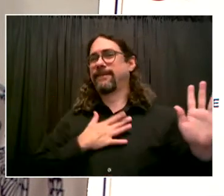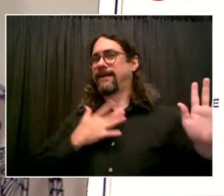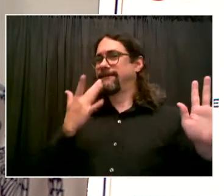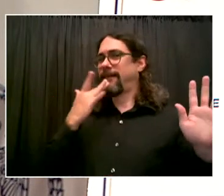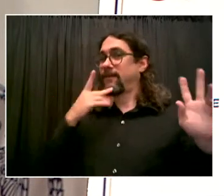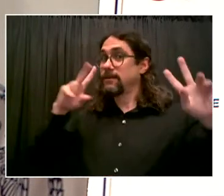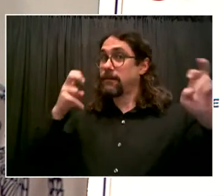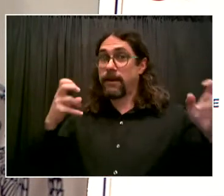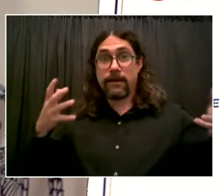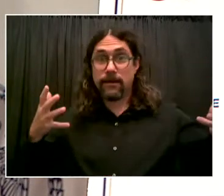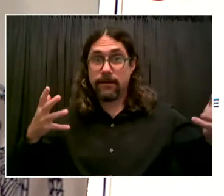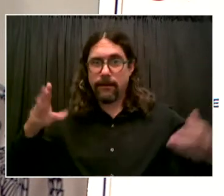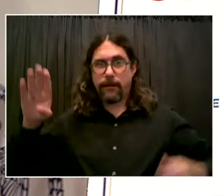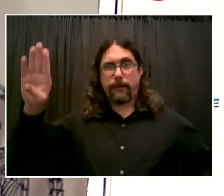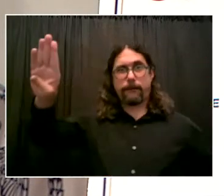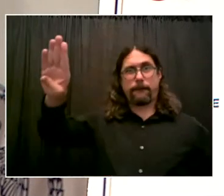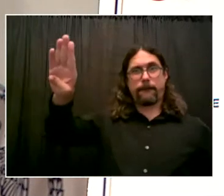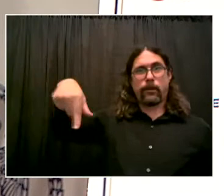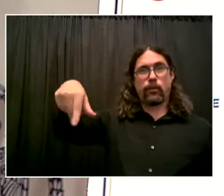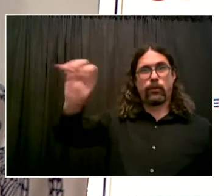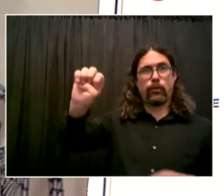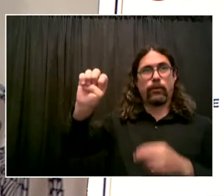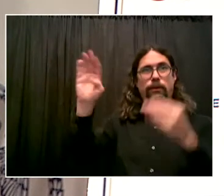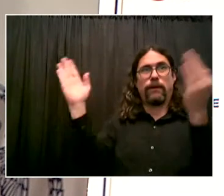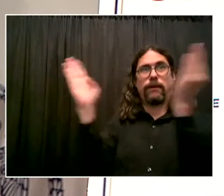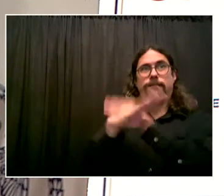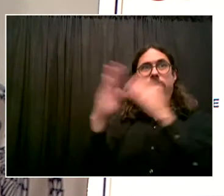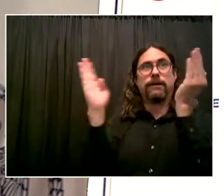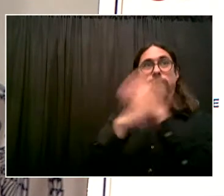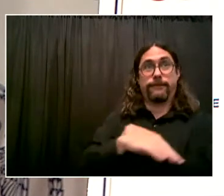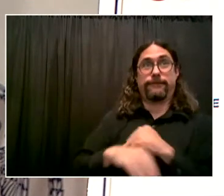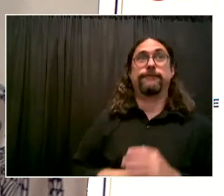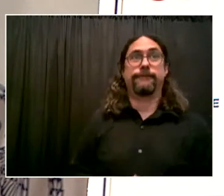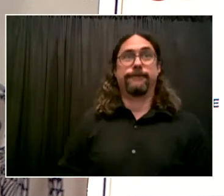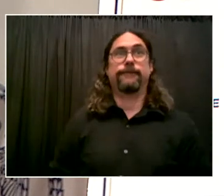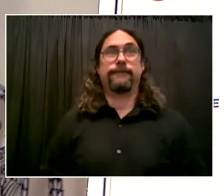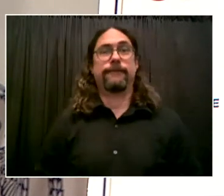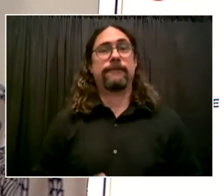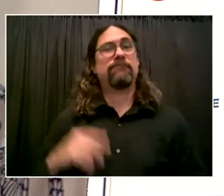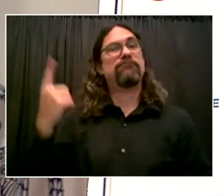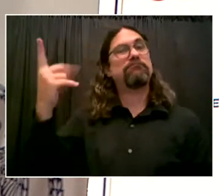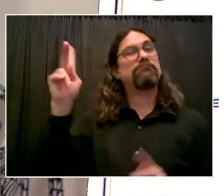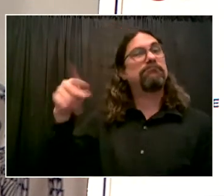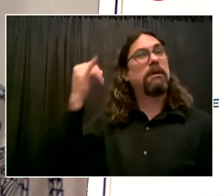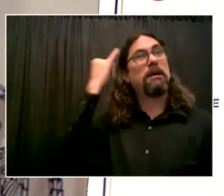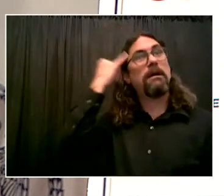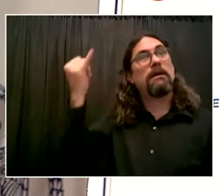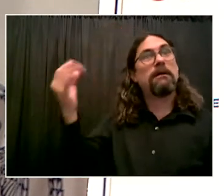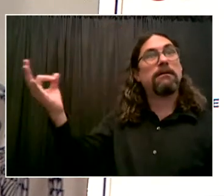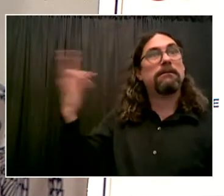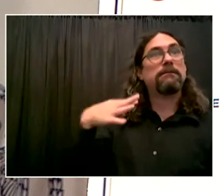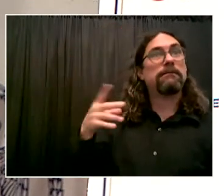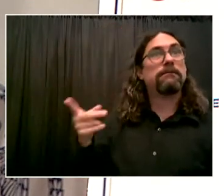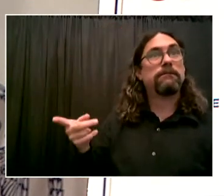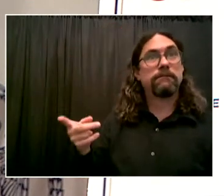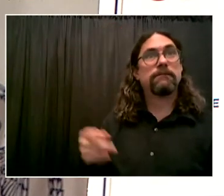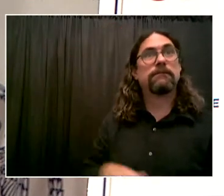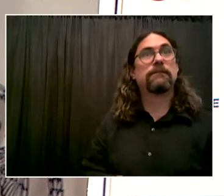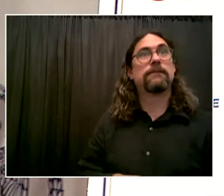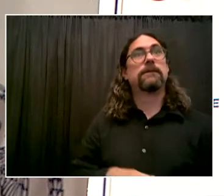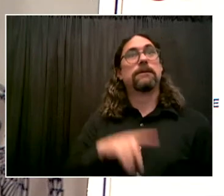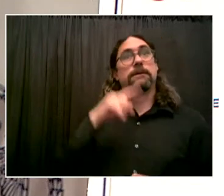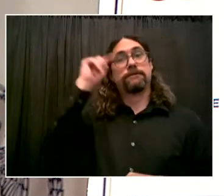GOES TO HET BQE